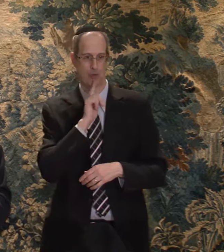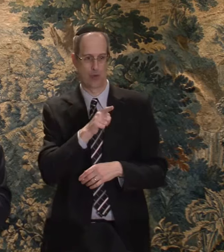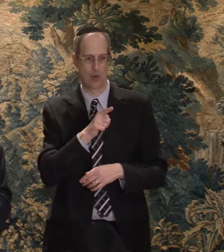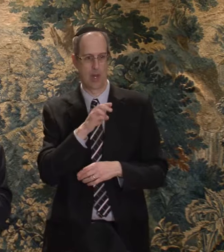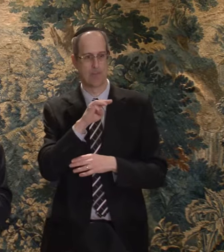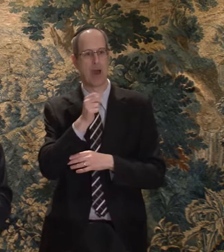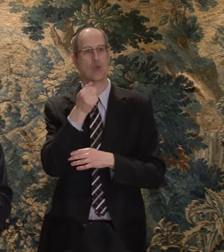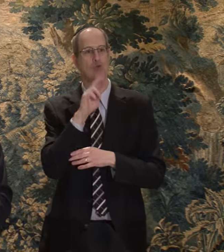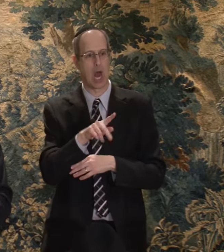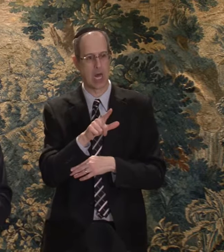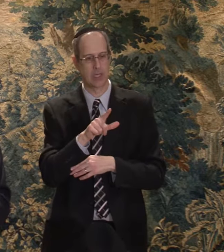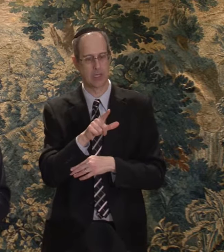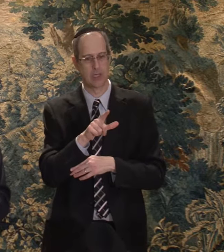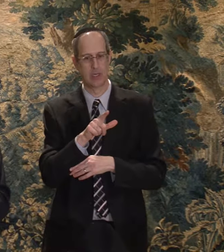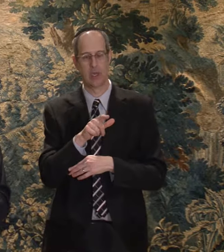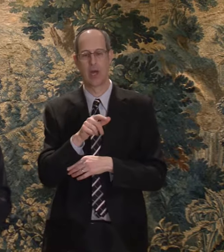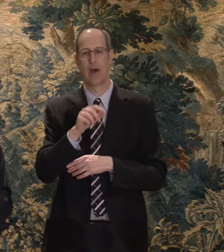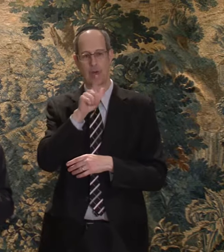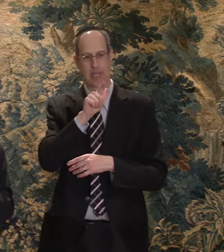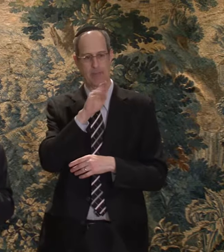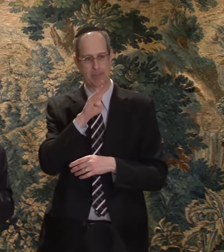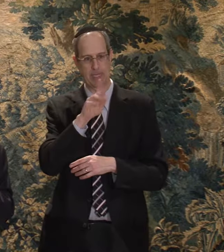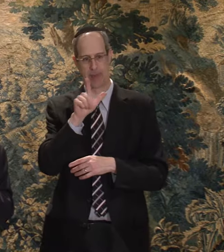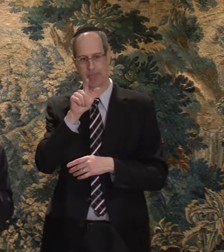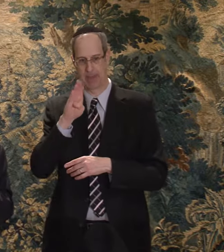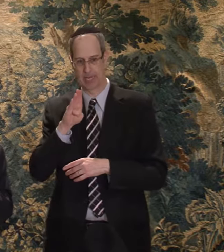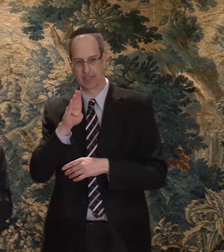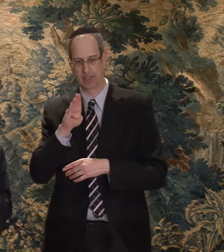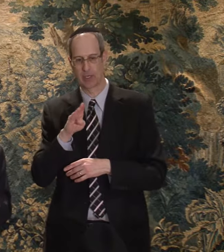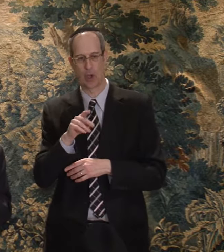in your vomit Simon Baz Luhrmann bass tells us Cashin know you covered Baha